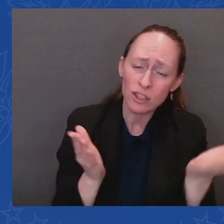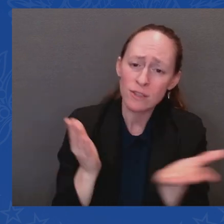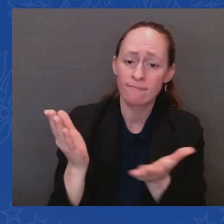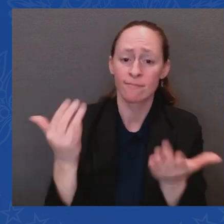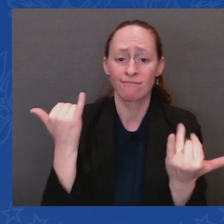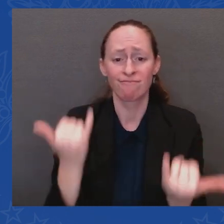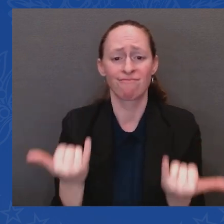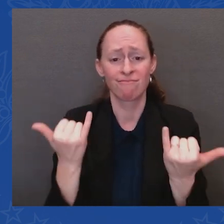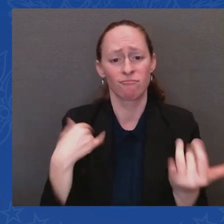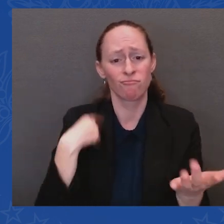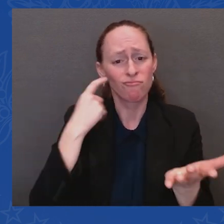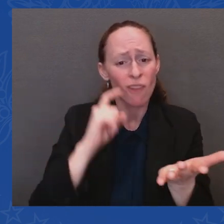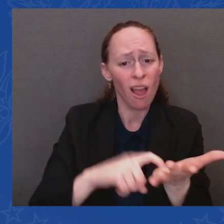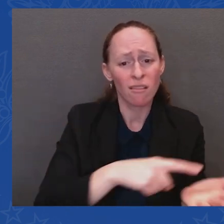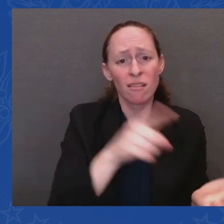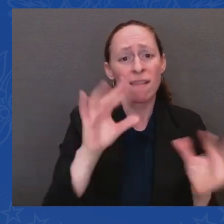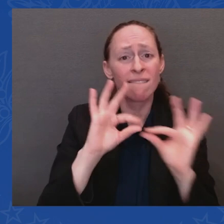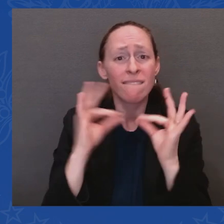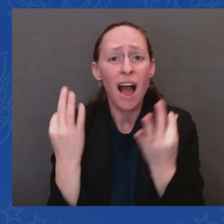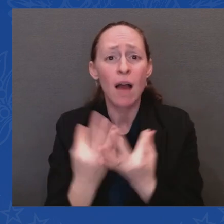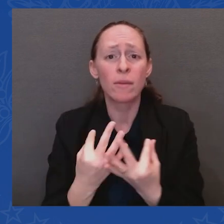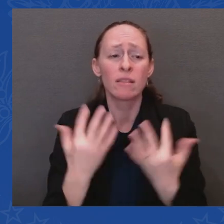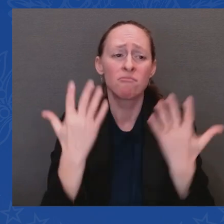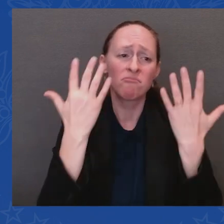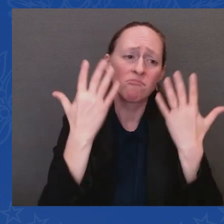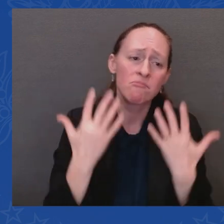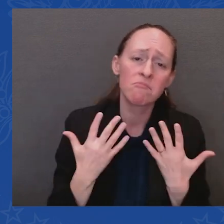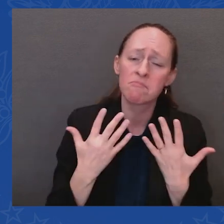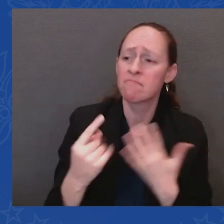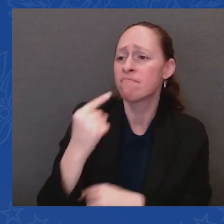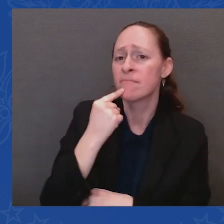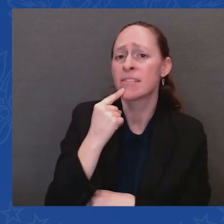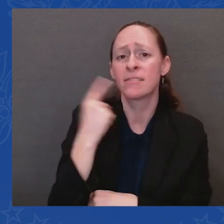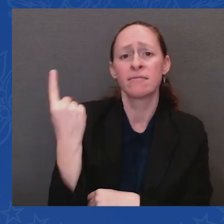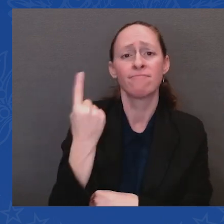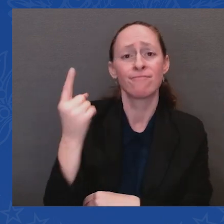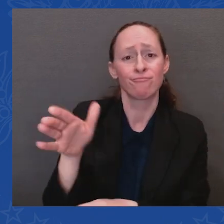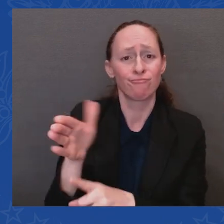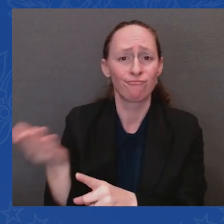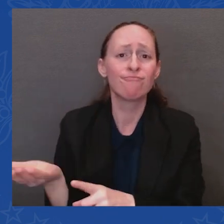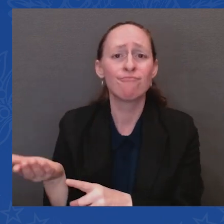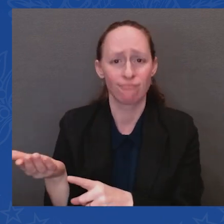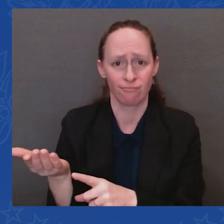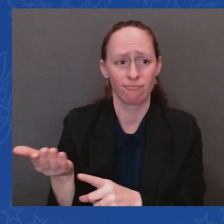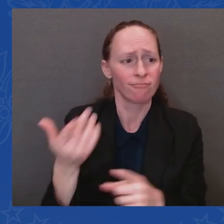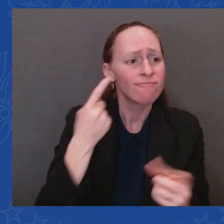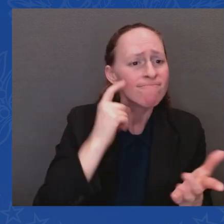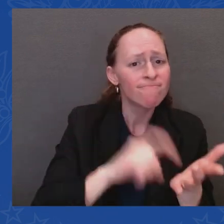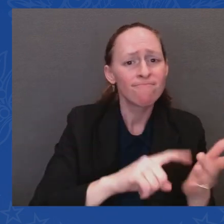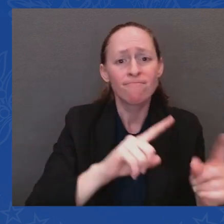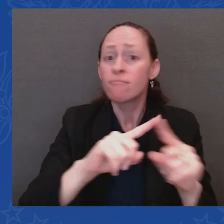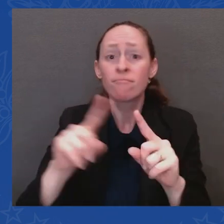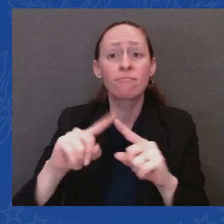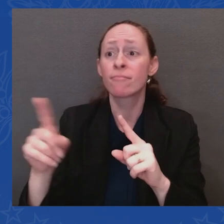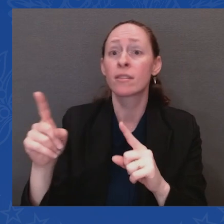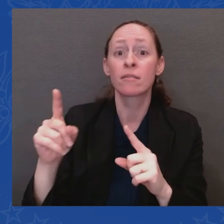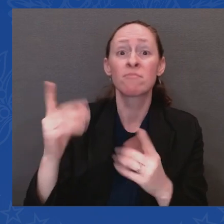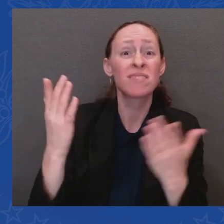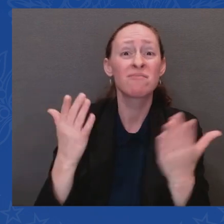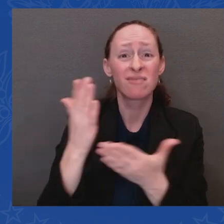who wore the uniform, to all those with loved ones still missing or unaccounted for, I want to say to you: